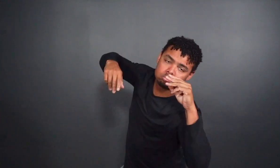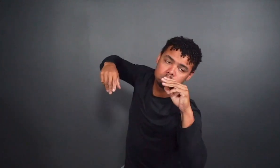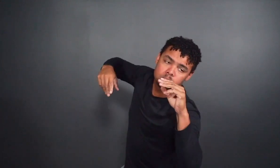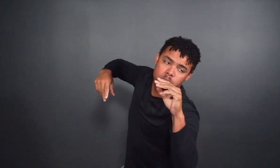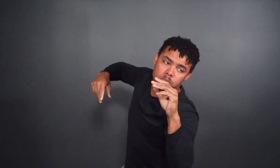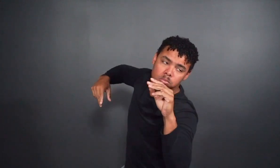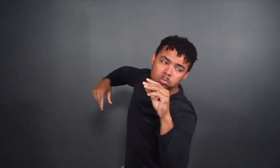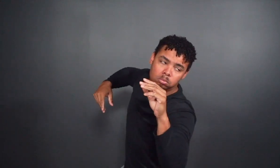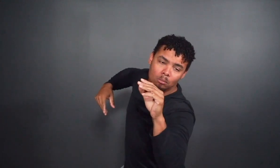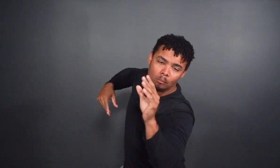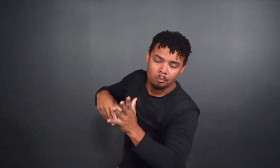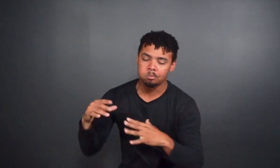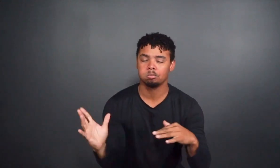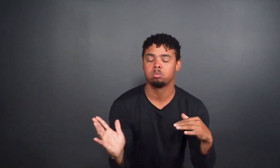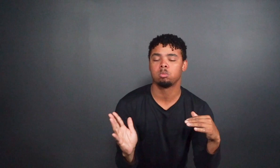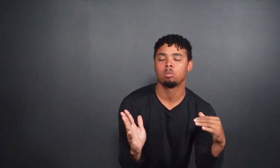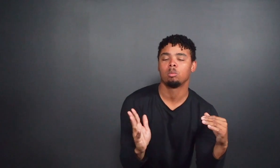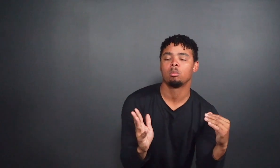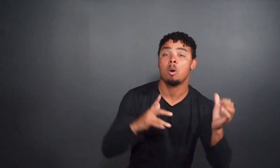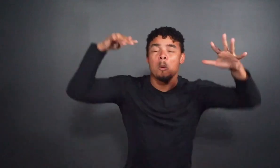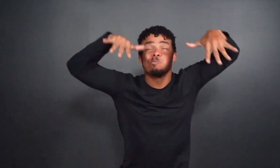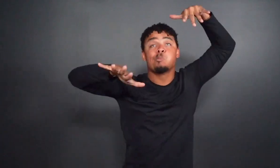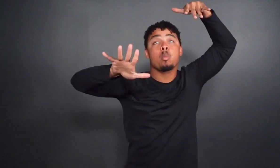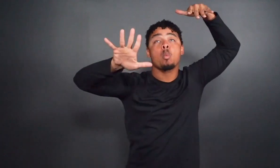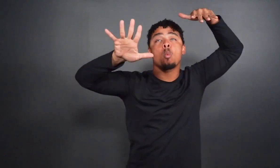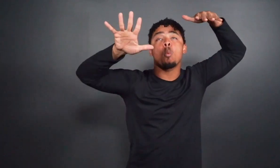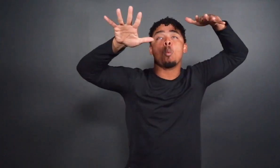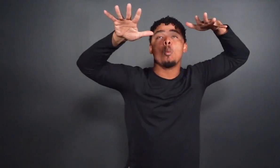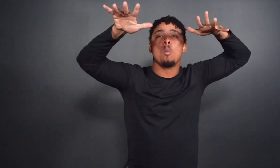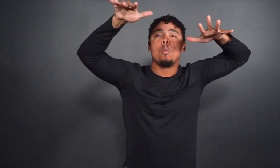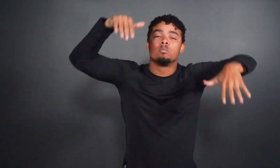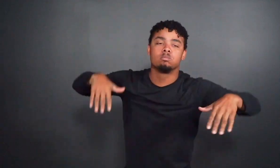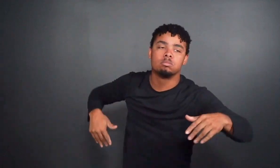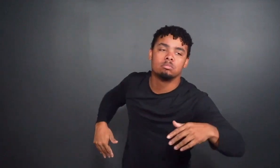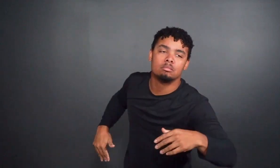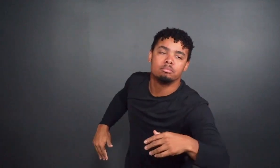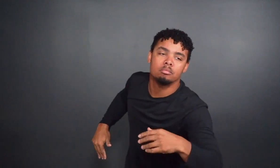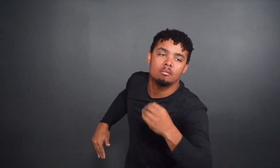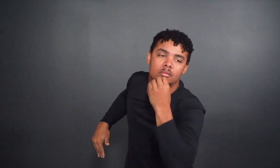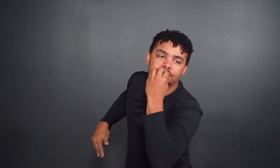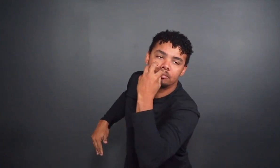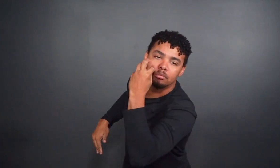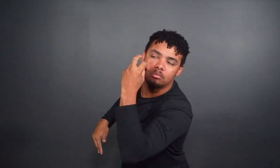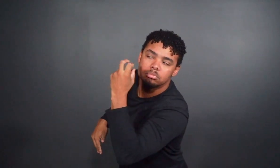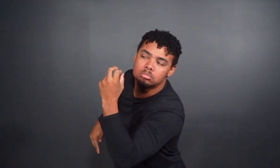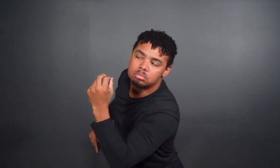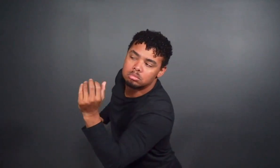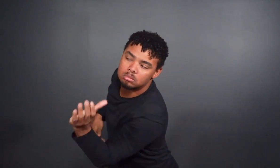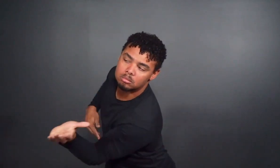Begins to swim. Ripples underwater, waves on the surface. Bubbles escaping. End Slow Motion.